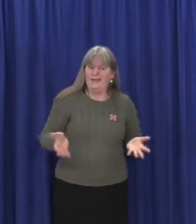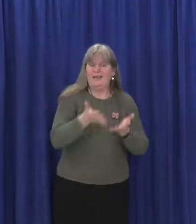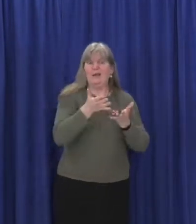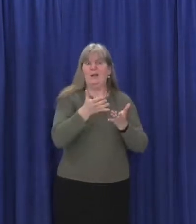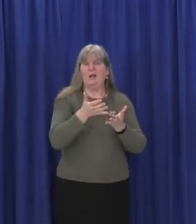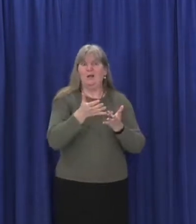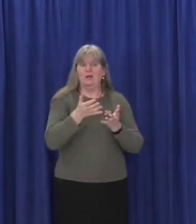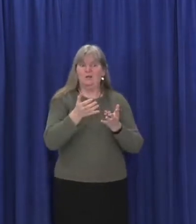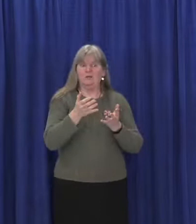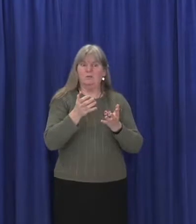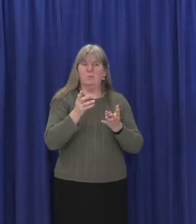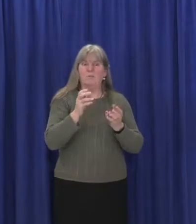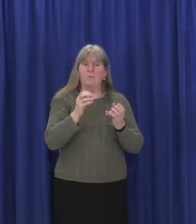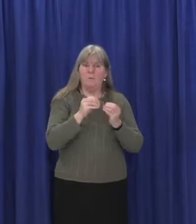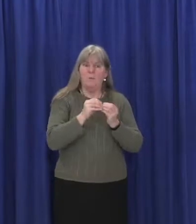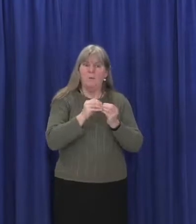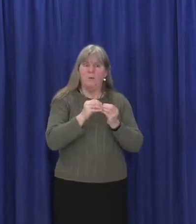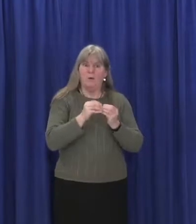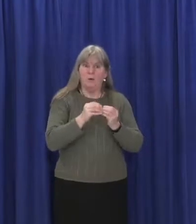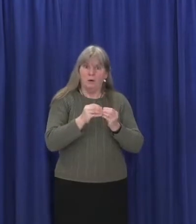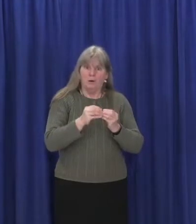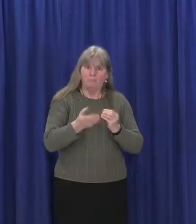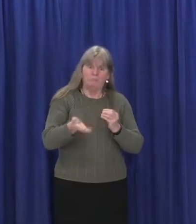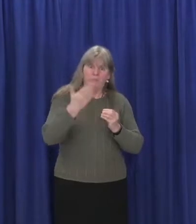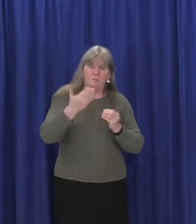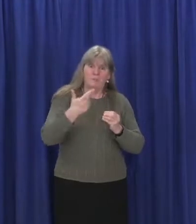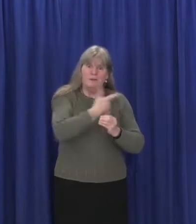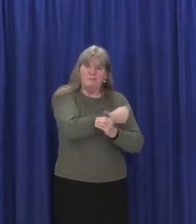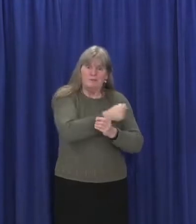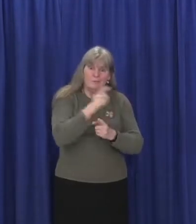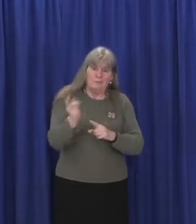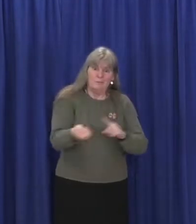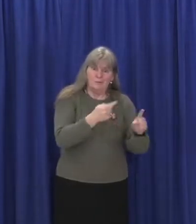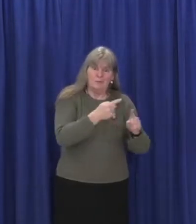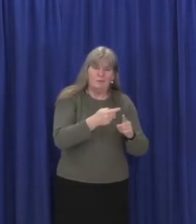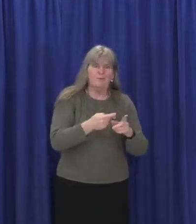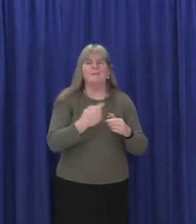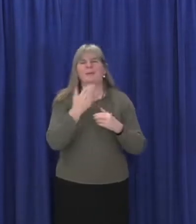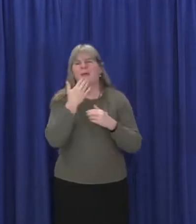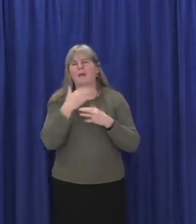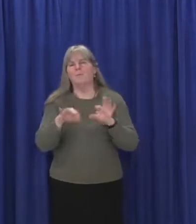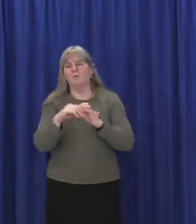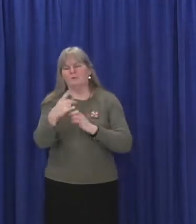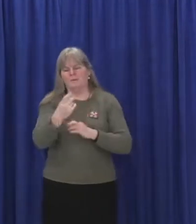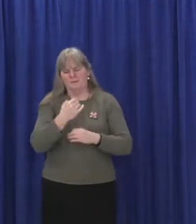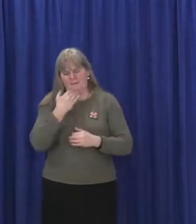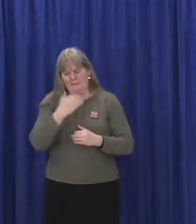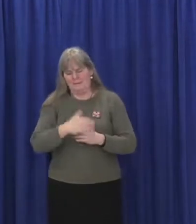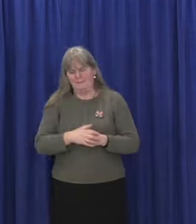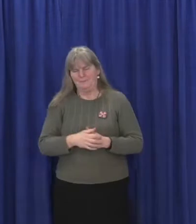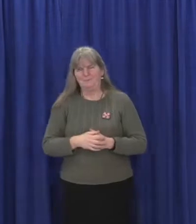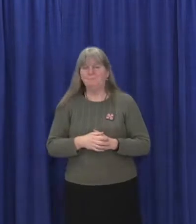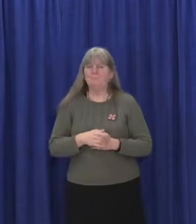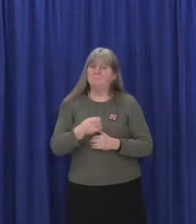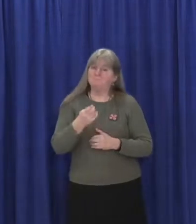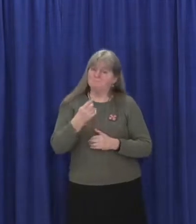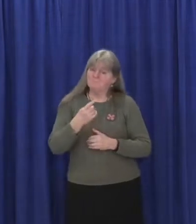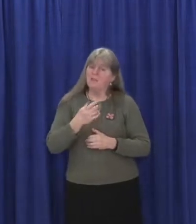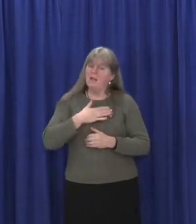children vaccinated. Thank you, Luke, for this really important question. We are pleased with the progress of the pediatric